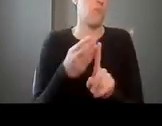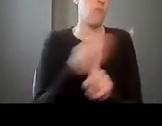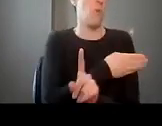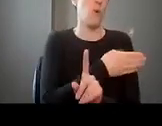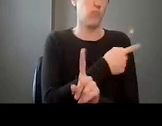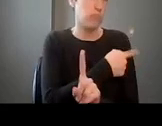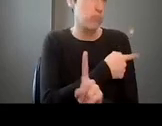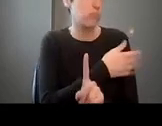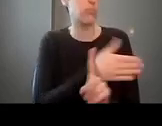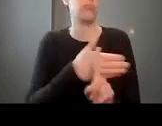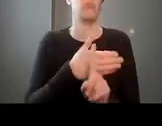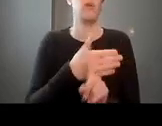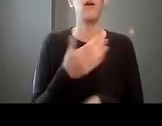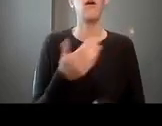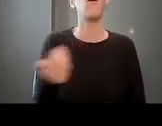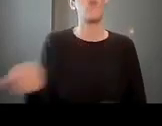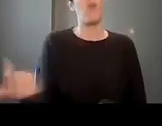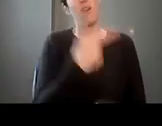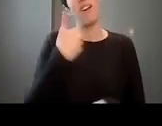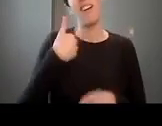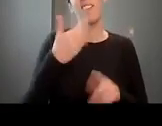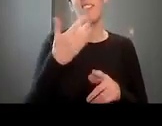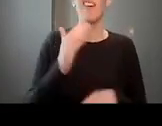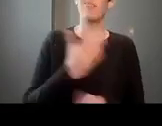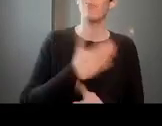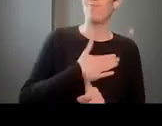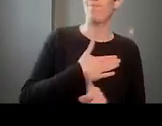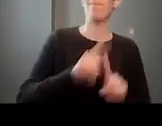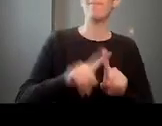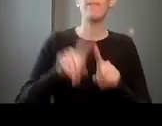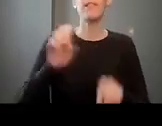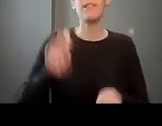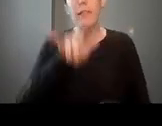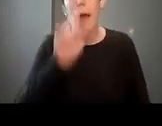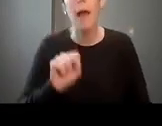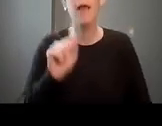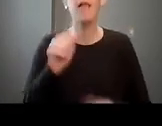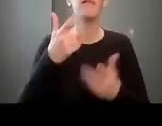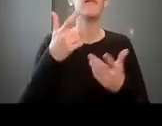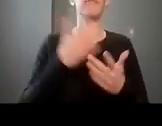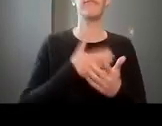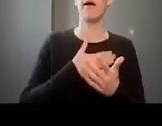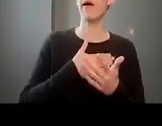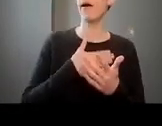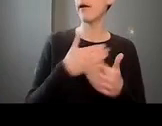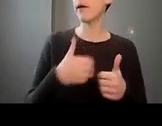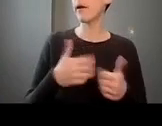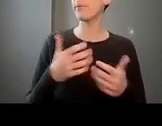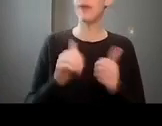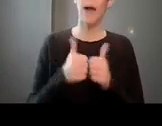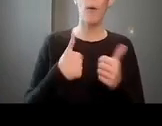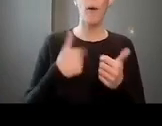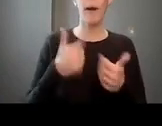doing, and thinking, and being, and we all have pretty different styles of relating, and coping, frankly. Particularly doing, and thinking, and being, and in a time of uncertainty. So if you were relating, and coping, frankly. Particularly